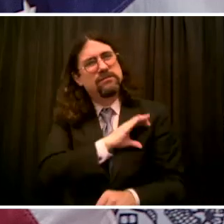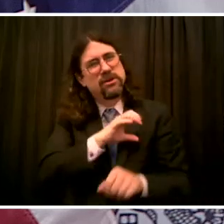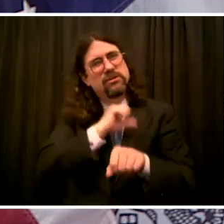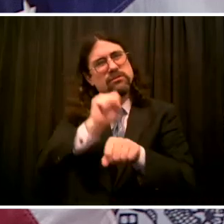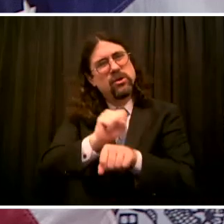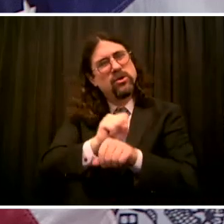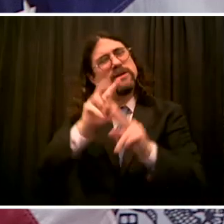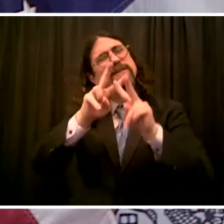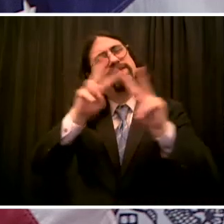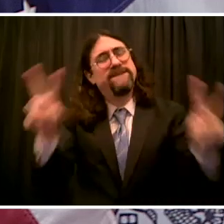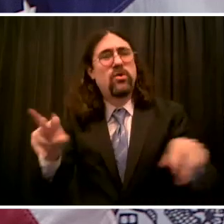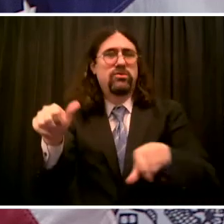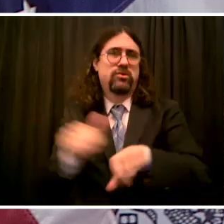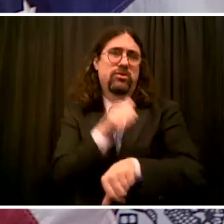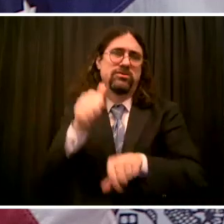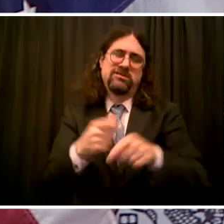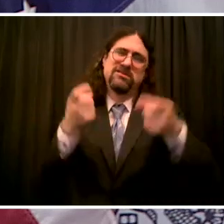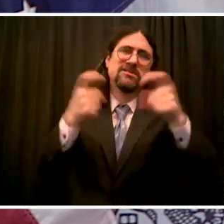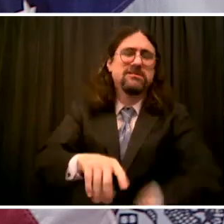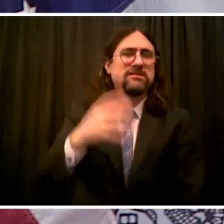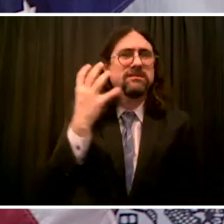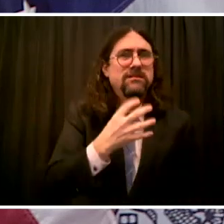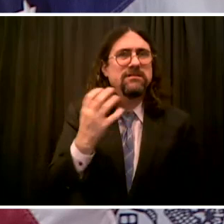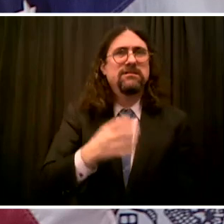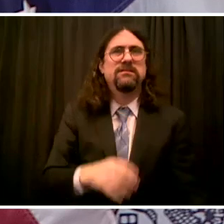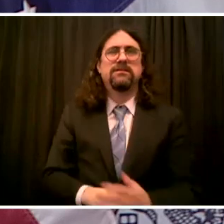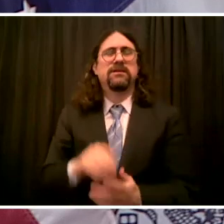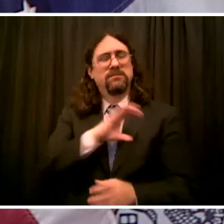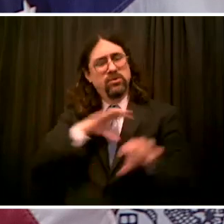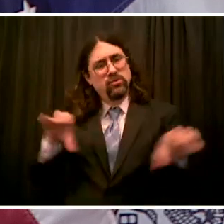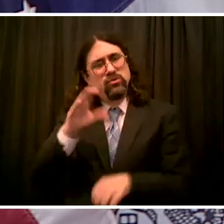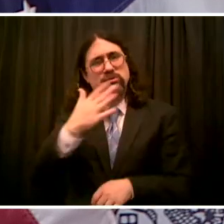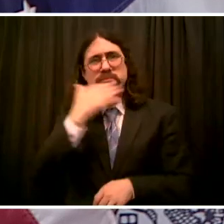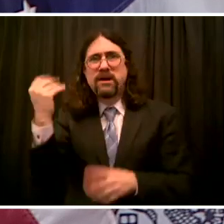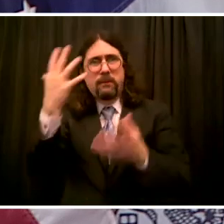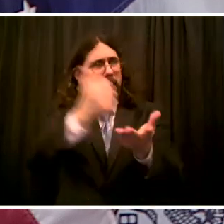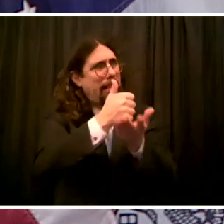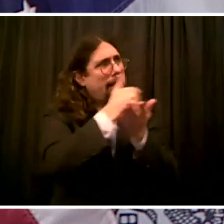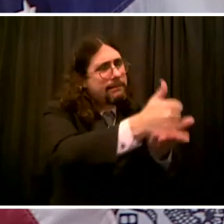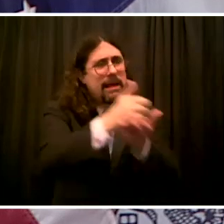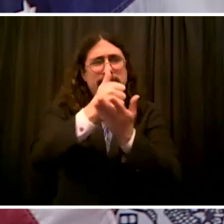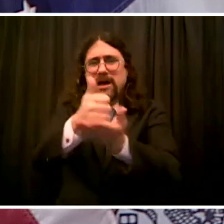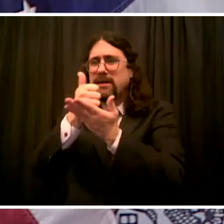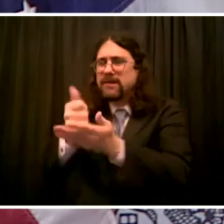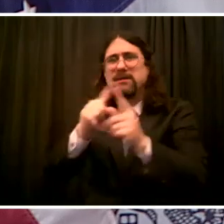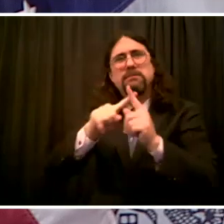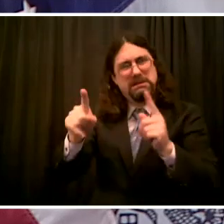MEMBERS, AND WE EXPECT OUR POLICE OFFICERS TO DO THE BEST THEY CAN. THAT IS EXACTLY WHAT THEY ARE